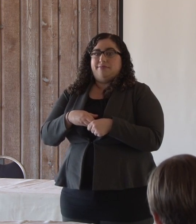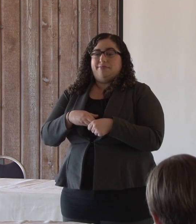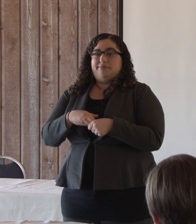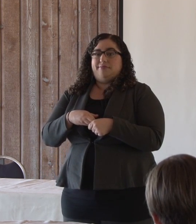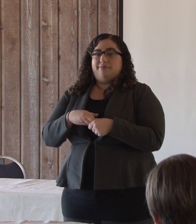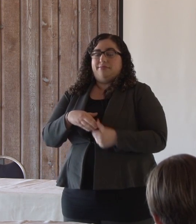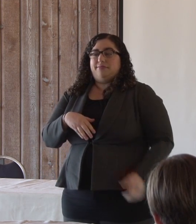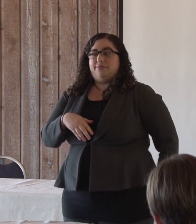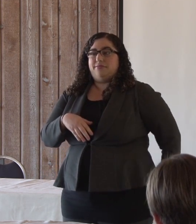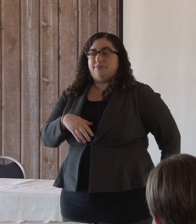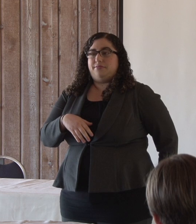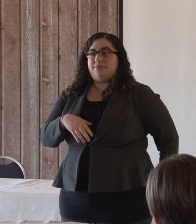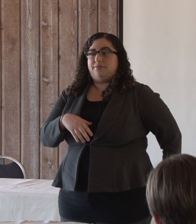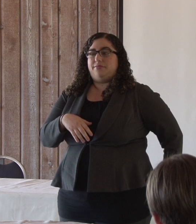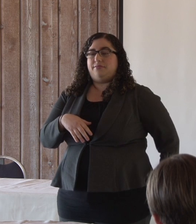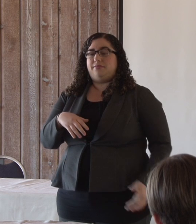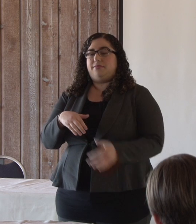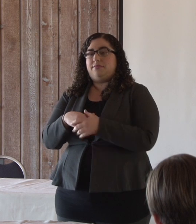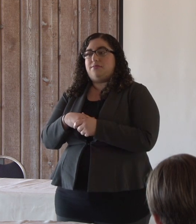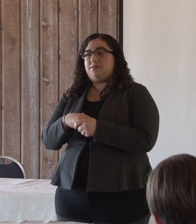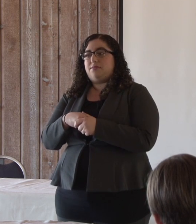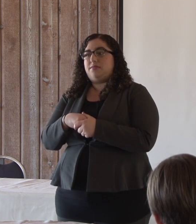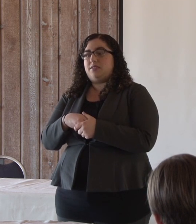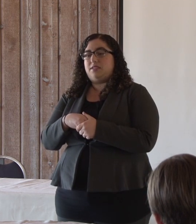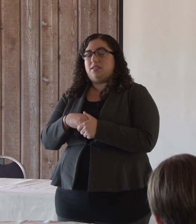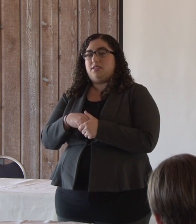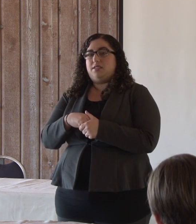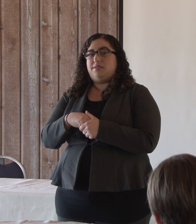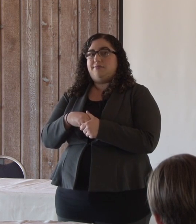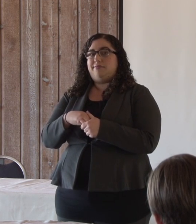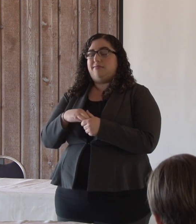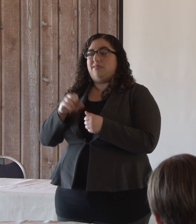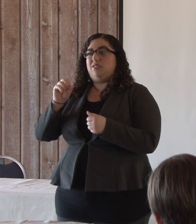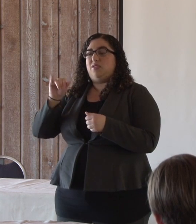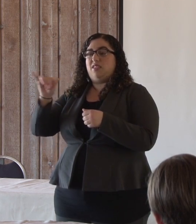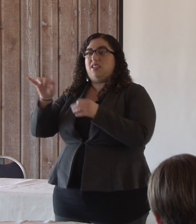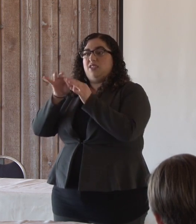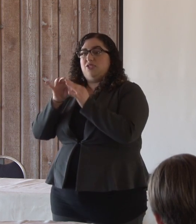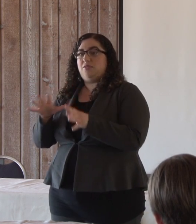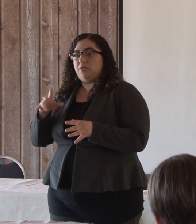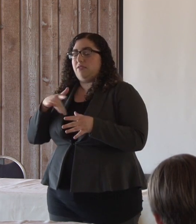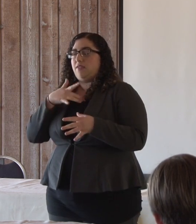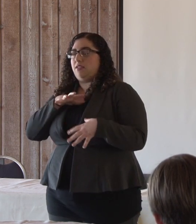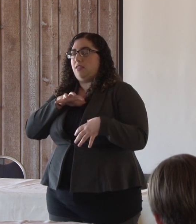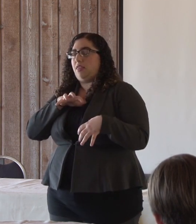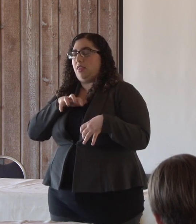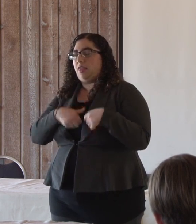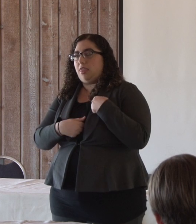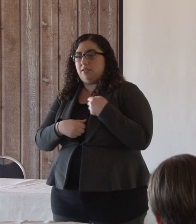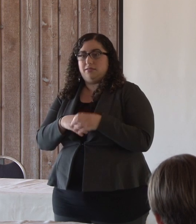first of all for the mother which is very very frightening for a child. And they would have access to all that information the beginning before